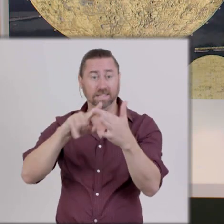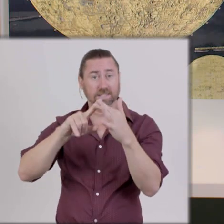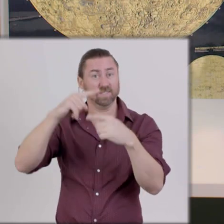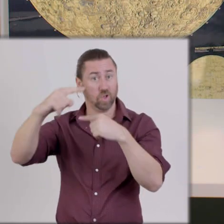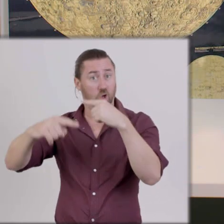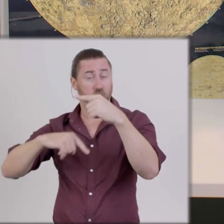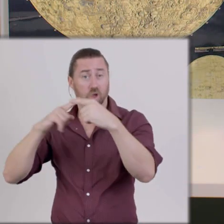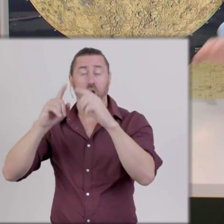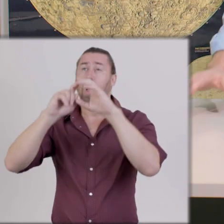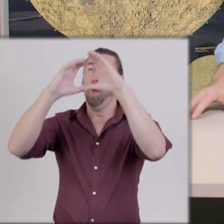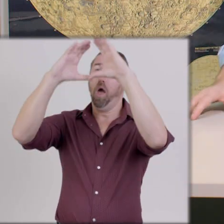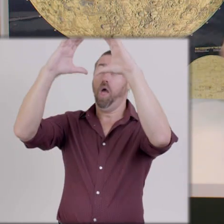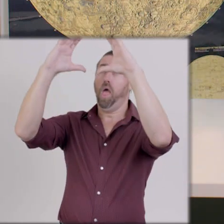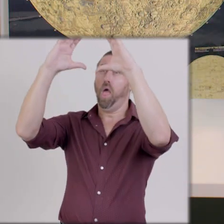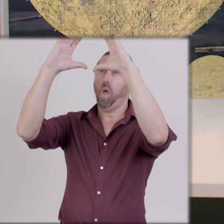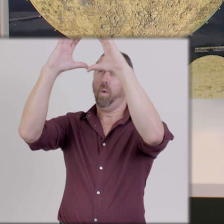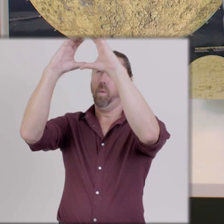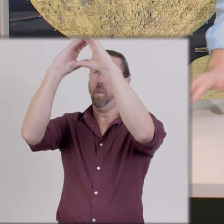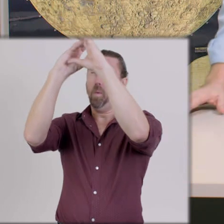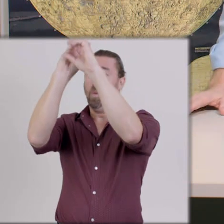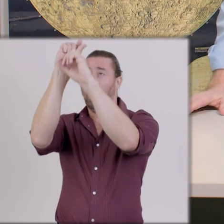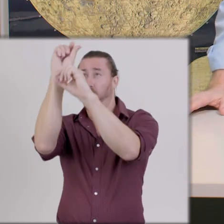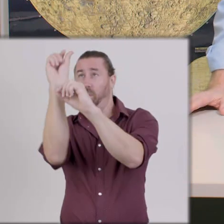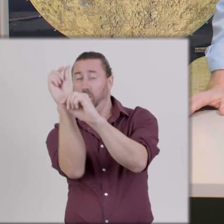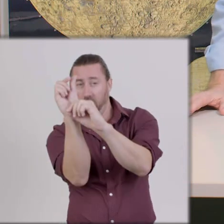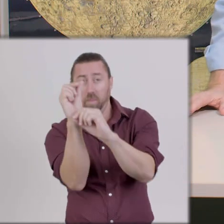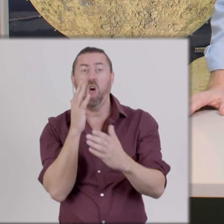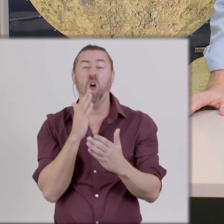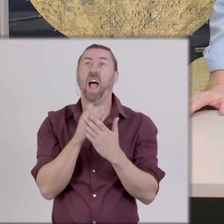its shape changes over time. But it's really just how much of it we can see.